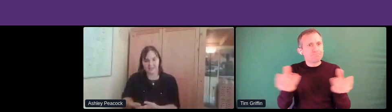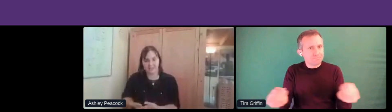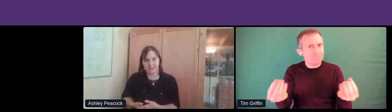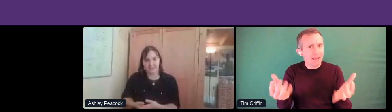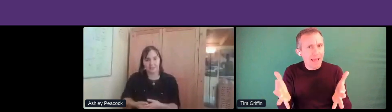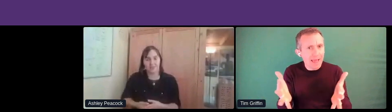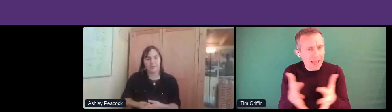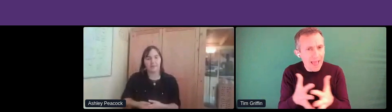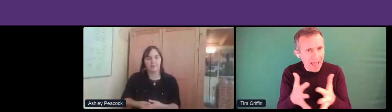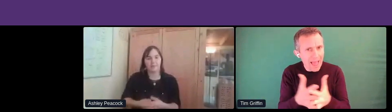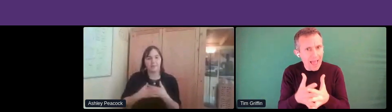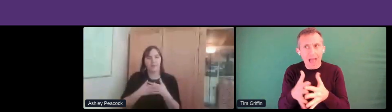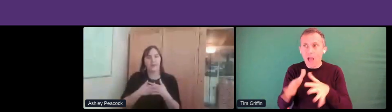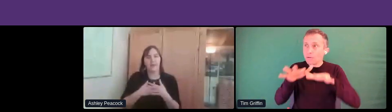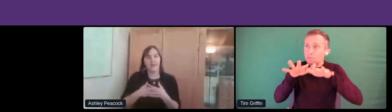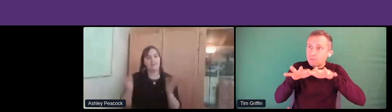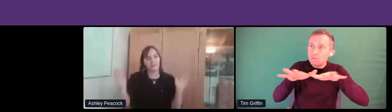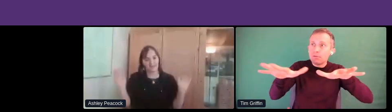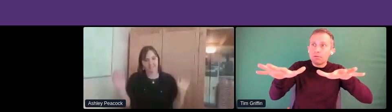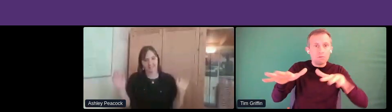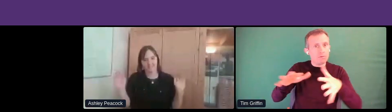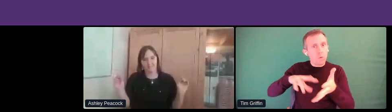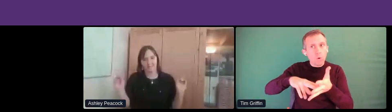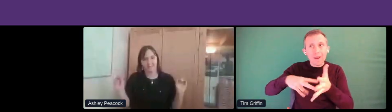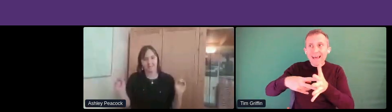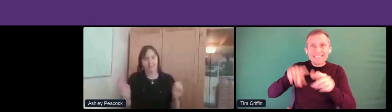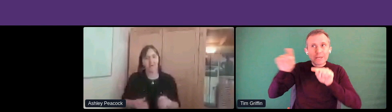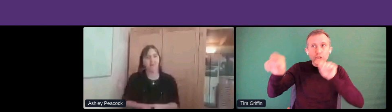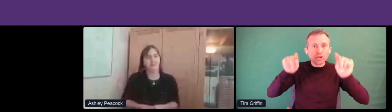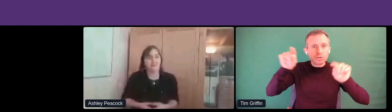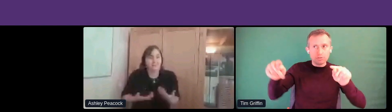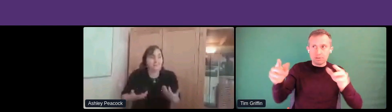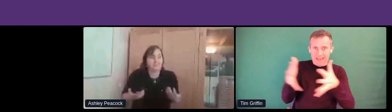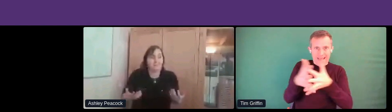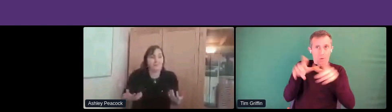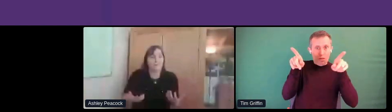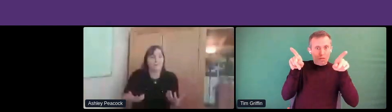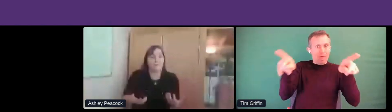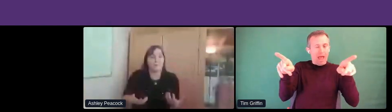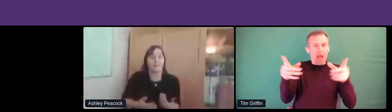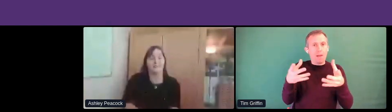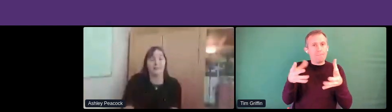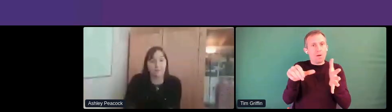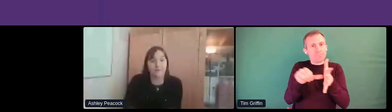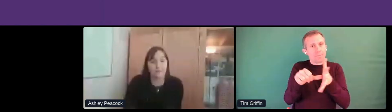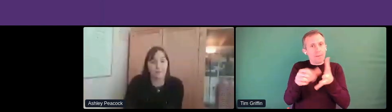so that we can improve everyone's experience of this really beautiful and diverse world.